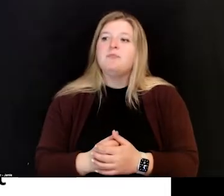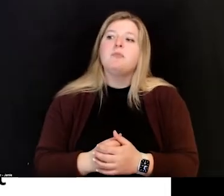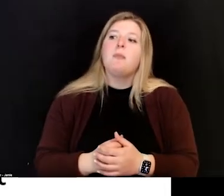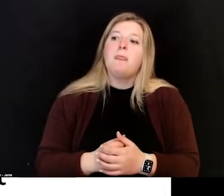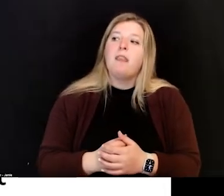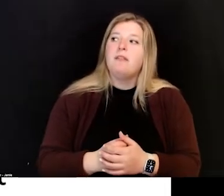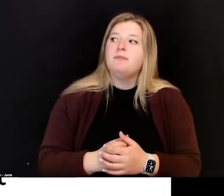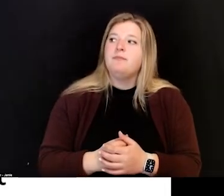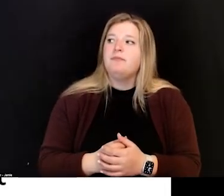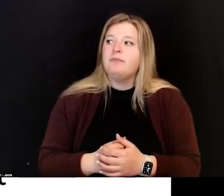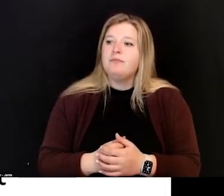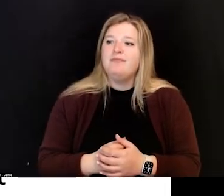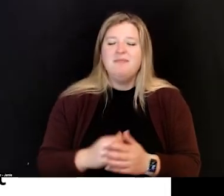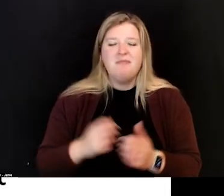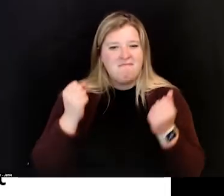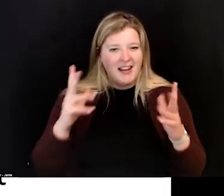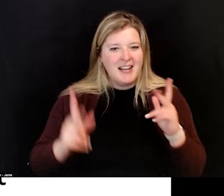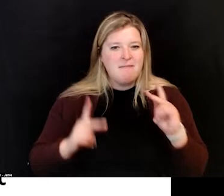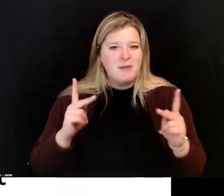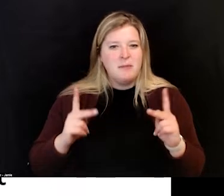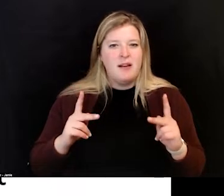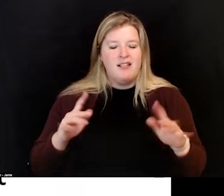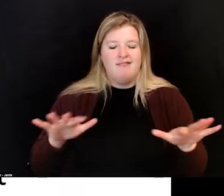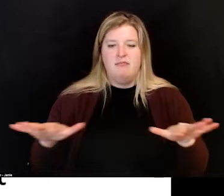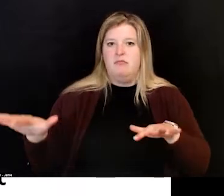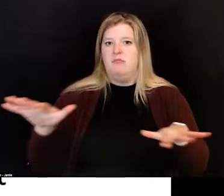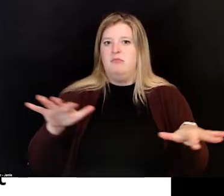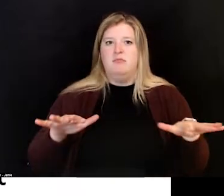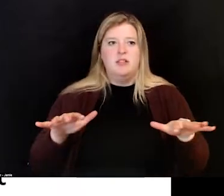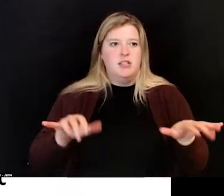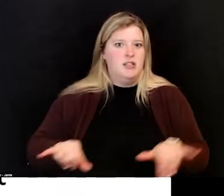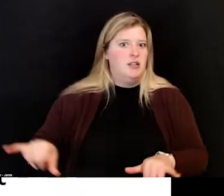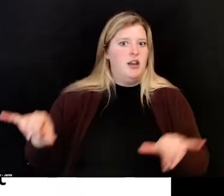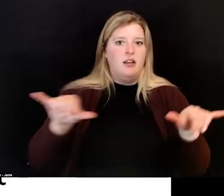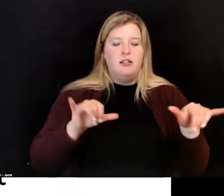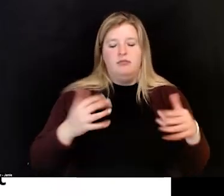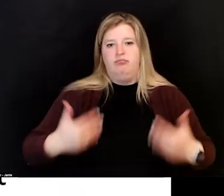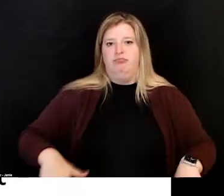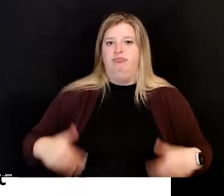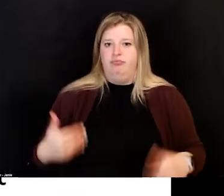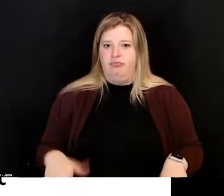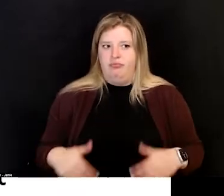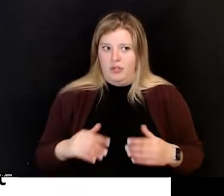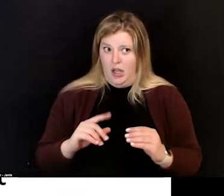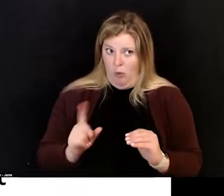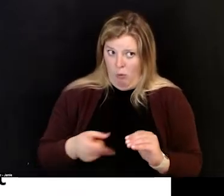when we kind of look at this landscape of standards is, "When should I adopt?"